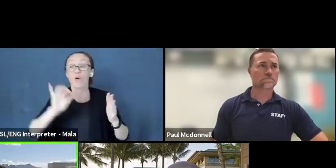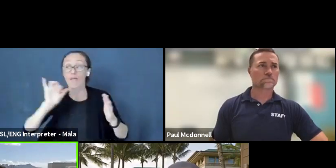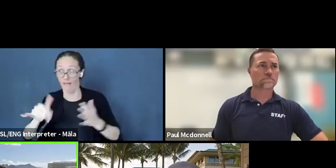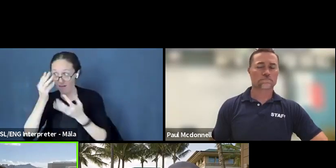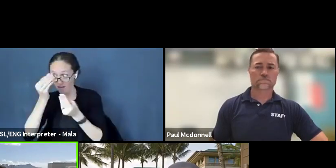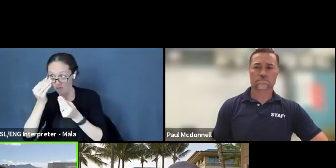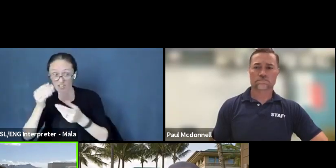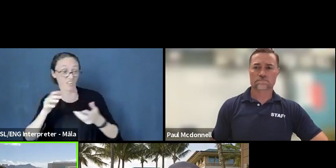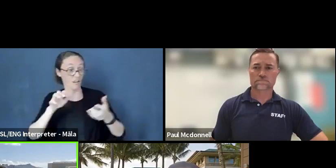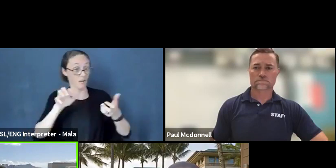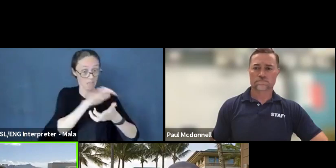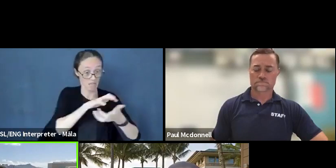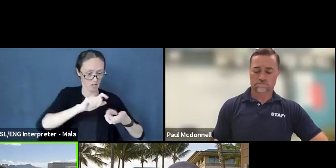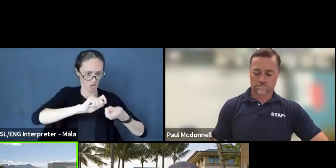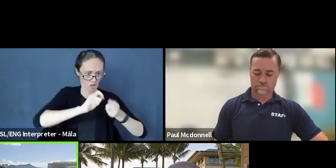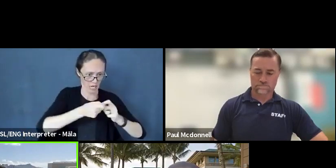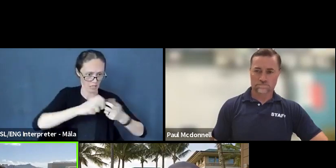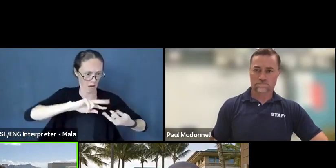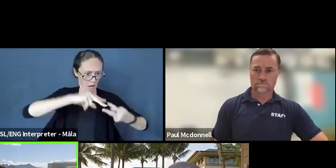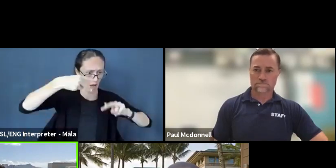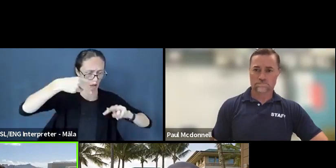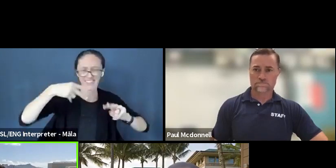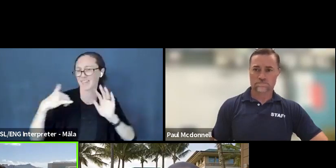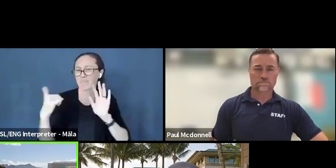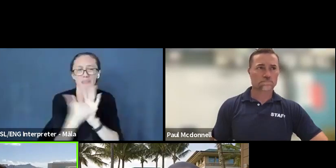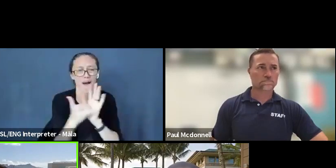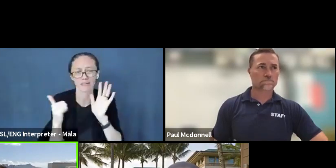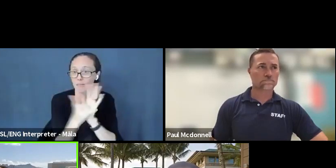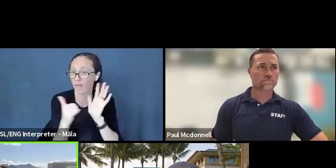And cause change in your own cells.